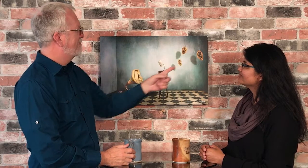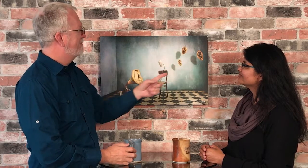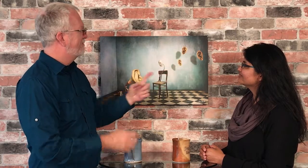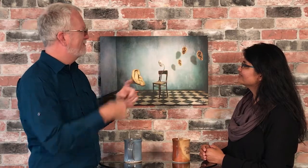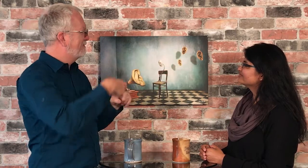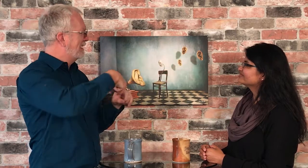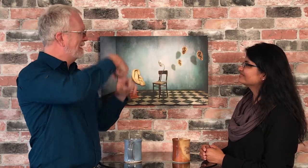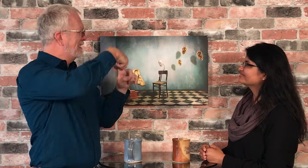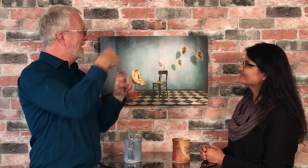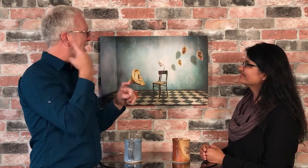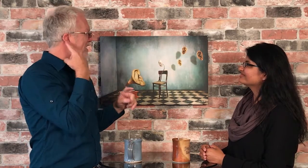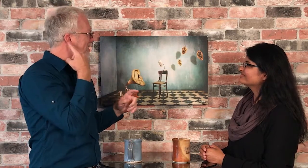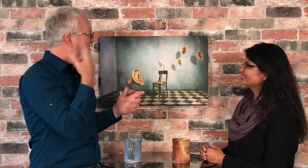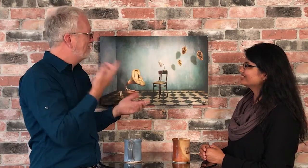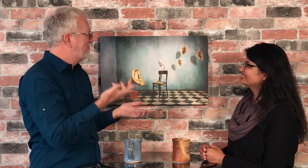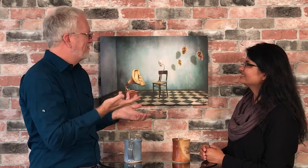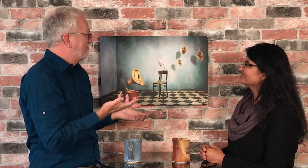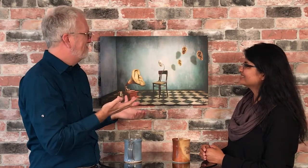The hanging ears. What do they mean?